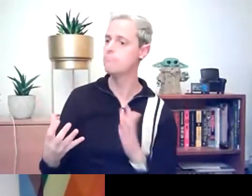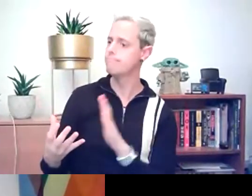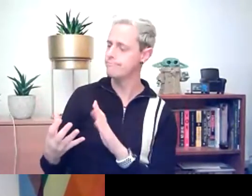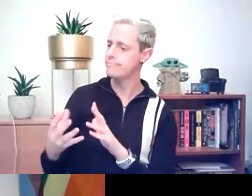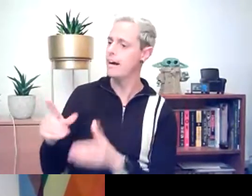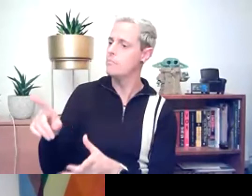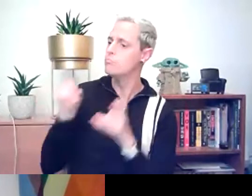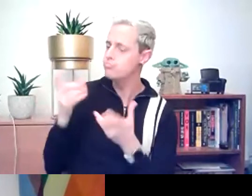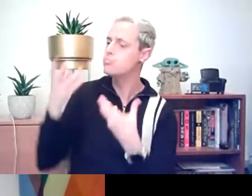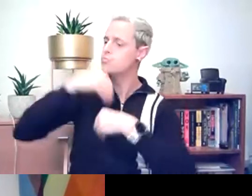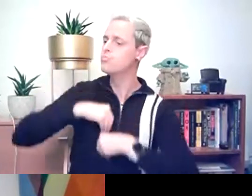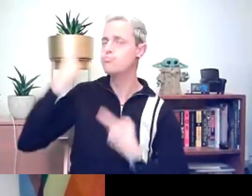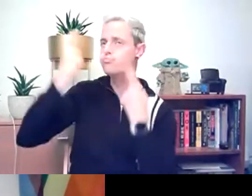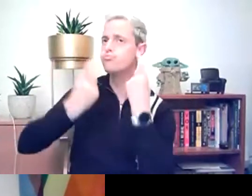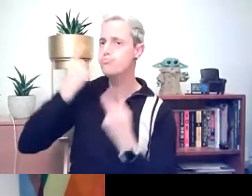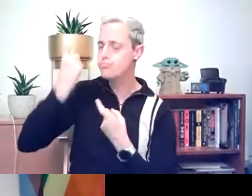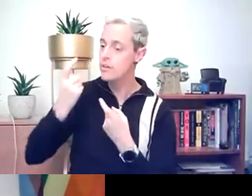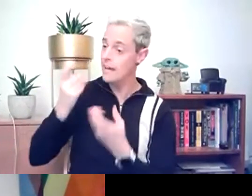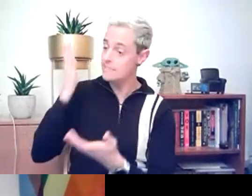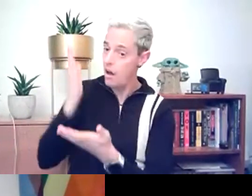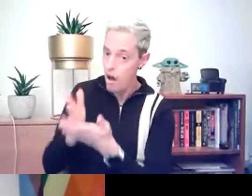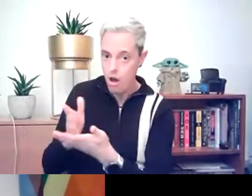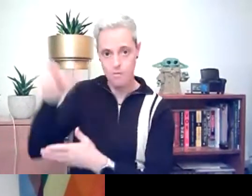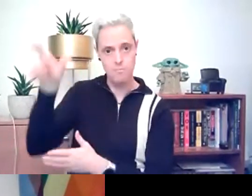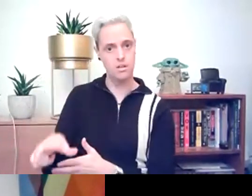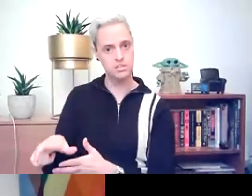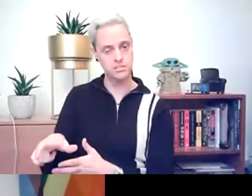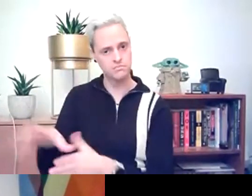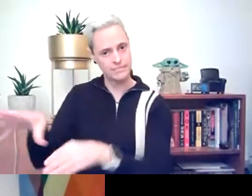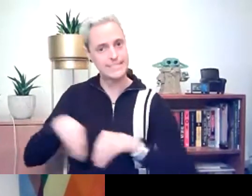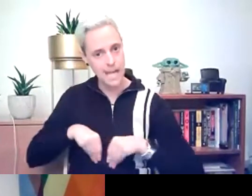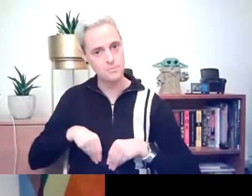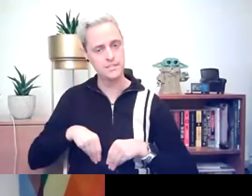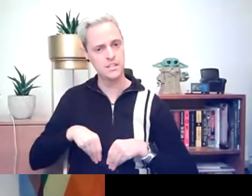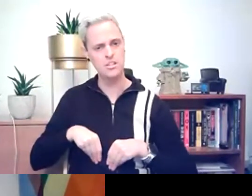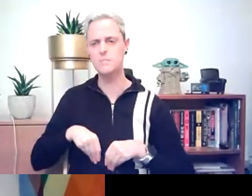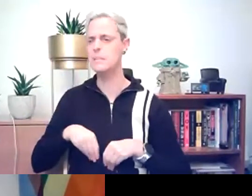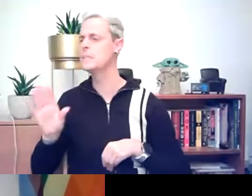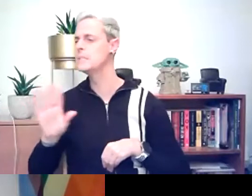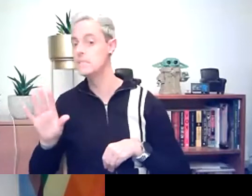are. 18:36:54 And I think that that was invaluable to me. 18:36:57 And I think nowadays, the things